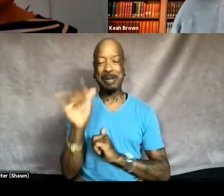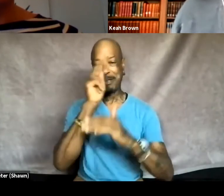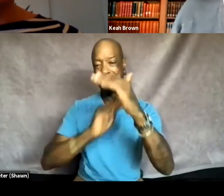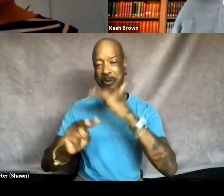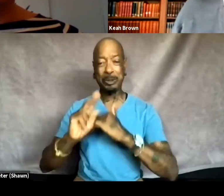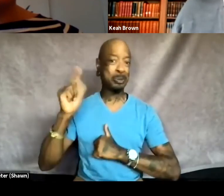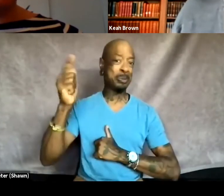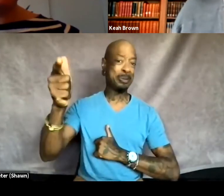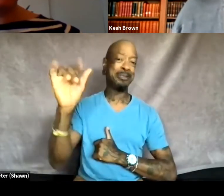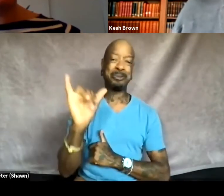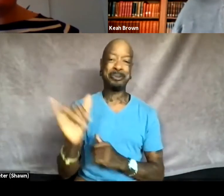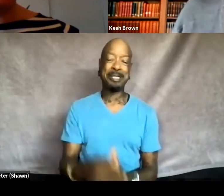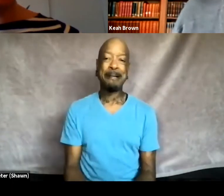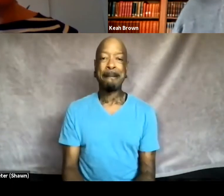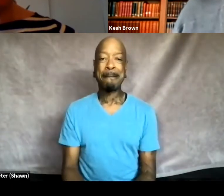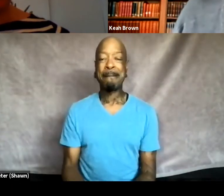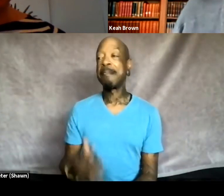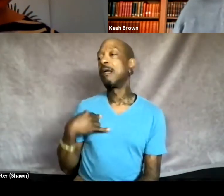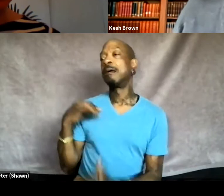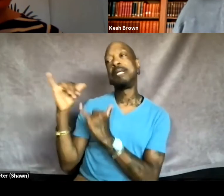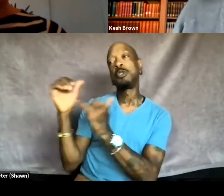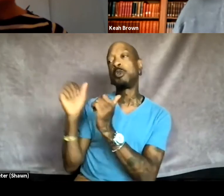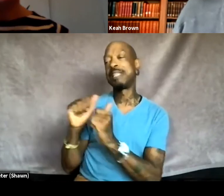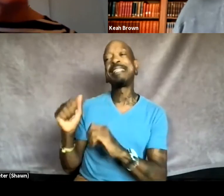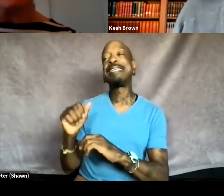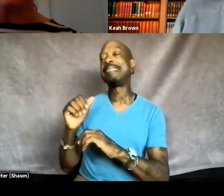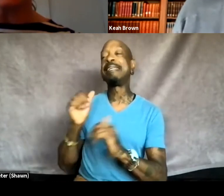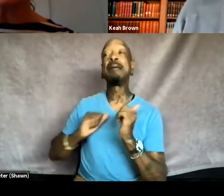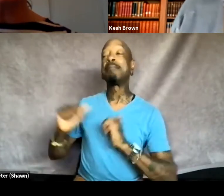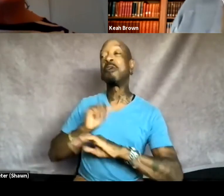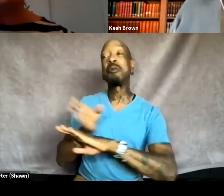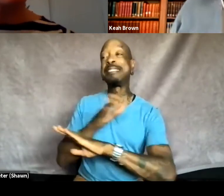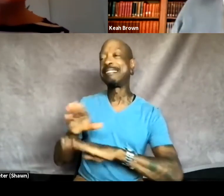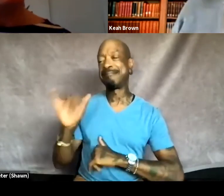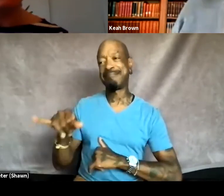Nicole Redding (she/her): me too with the concerts absolutely. Nicole Redding (she/her): I do just a couple more questions.